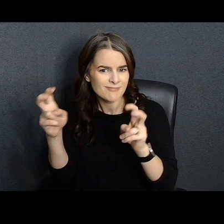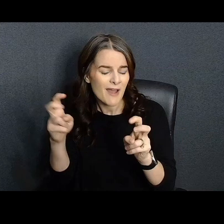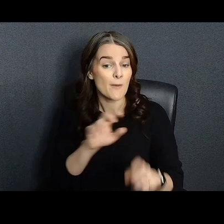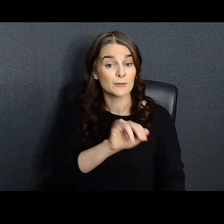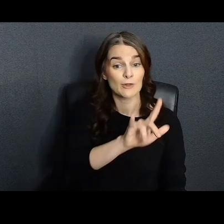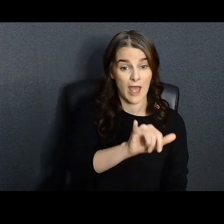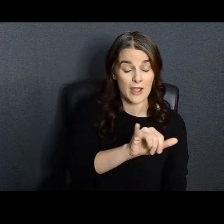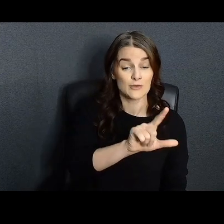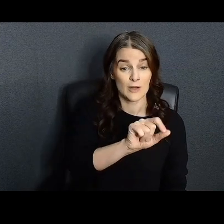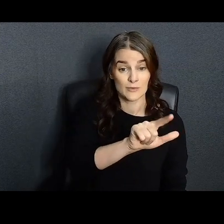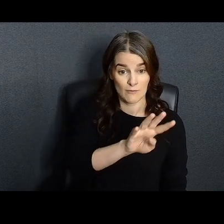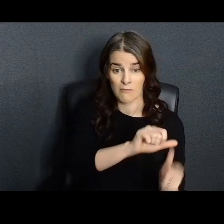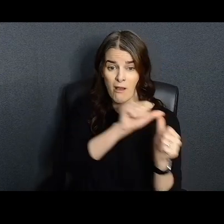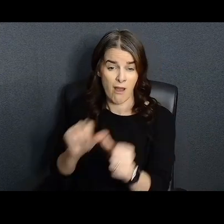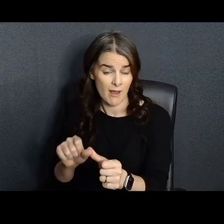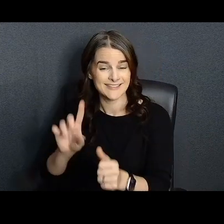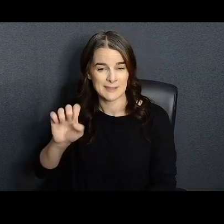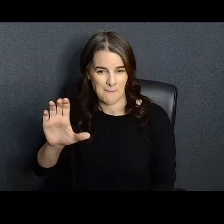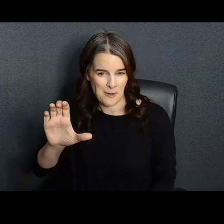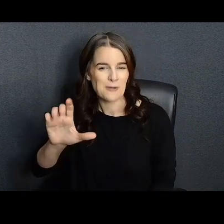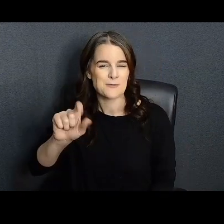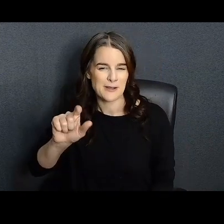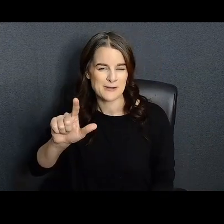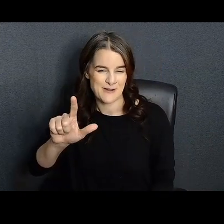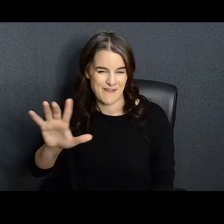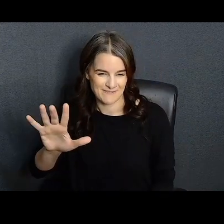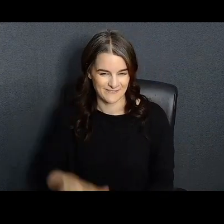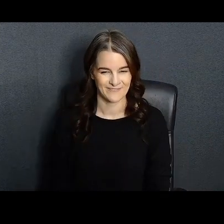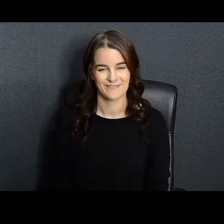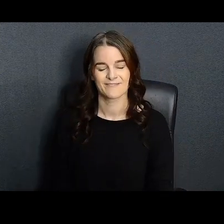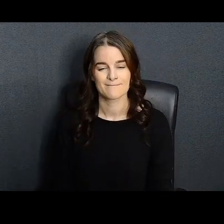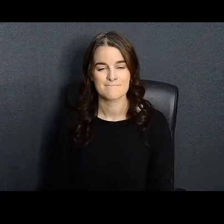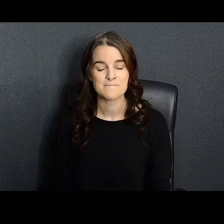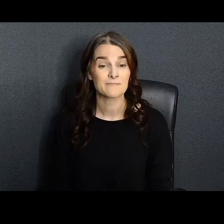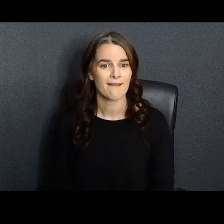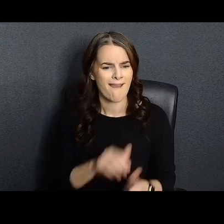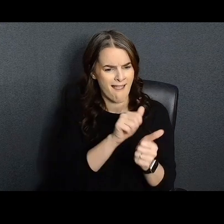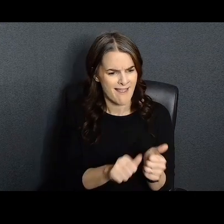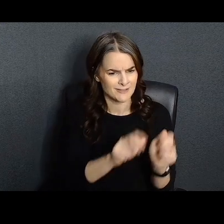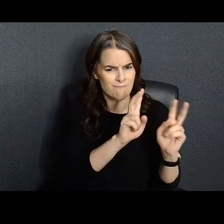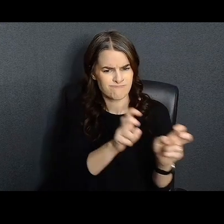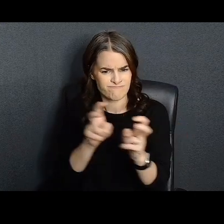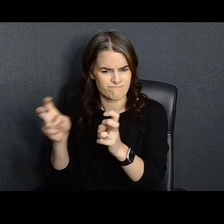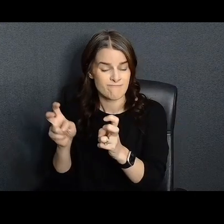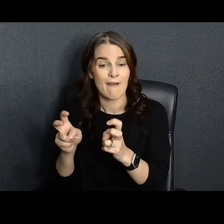2024 through December 2025, and each one is offered the third